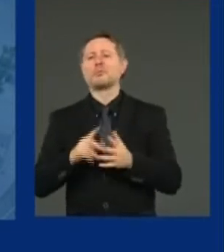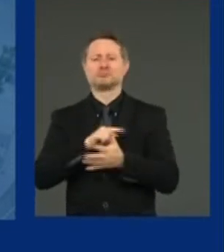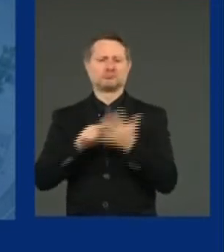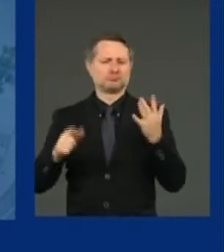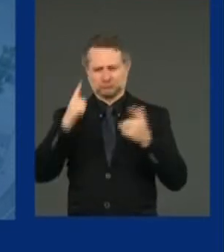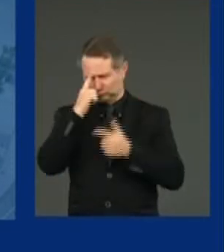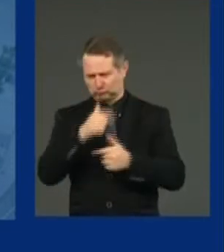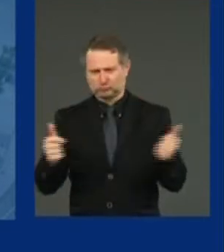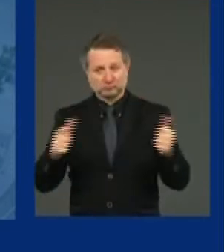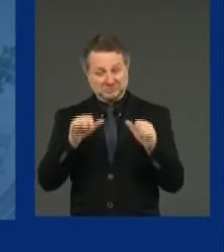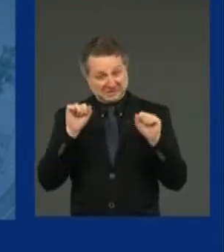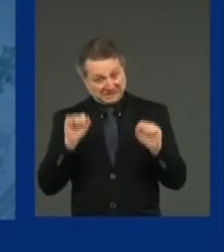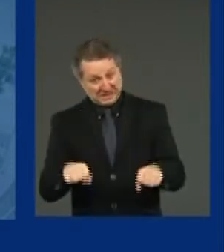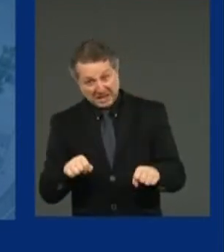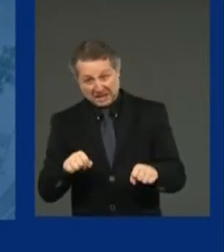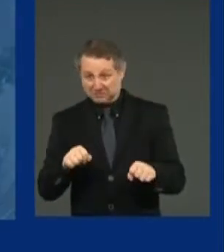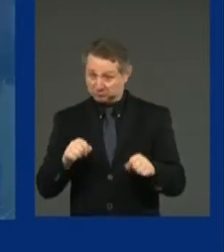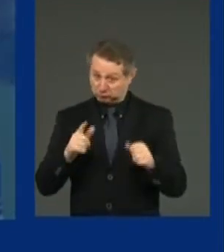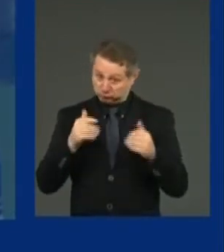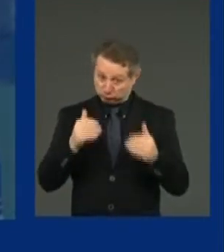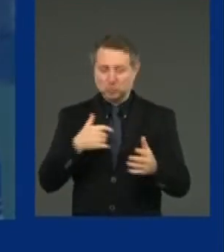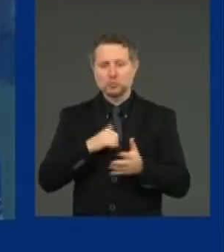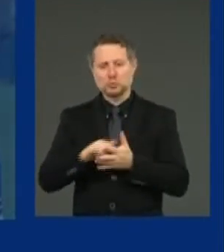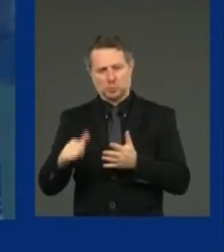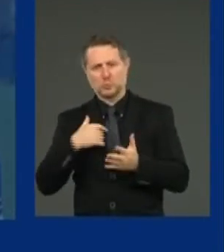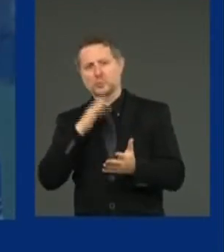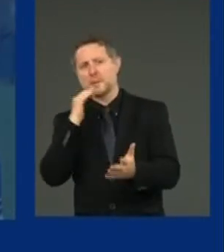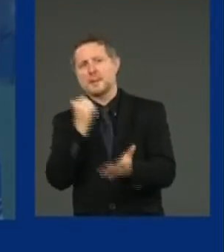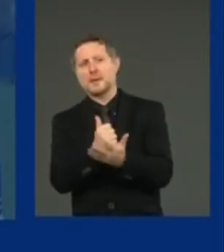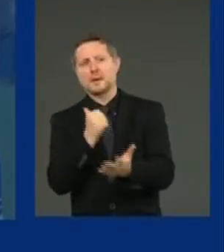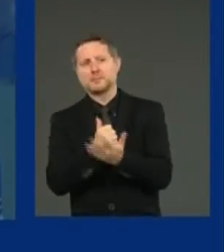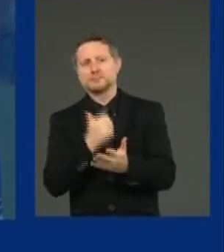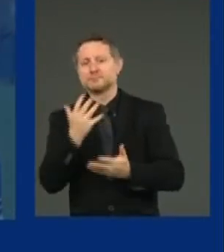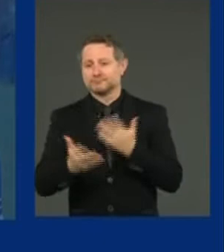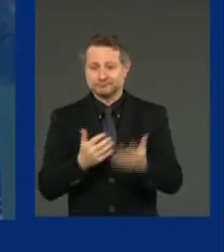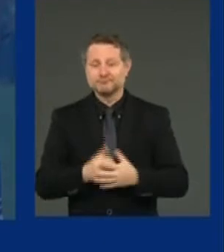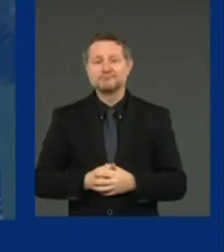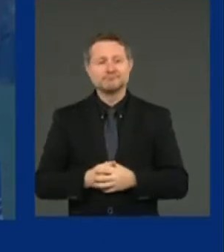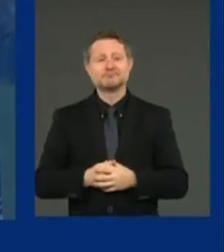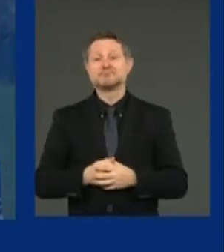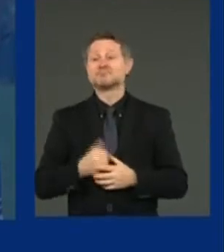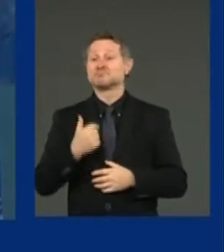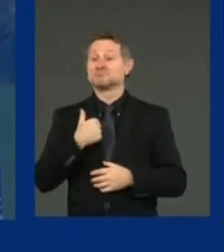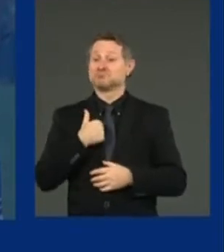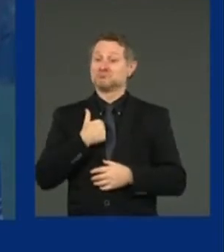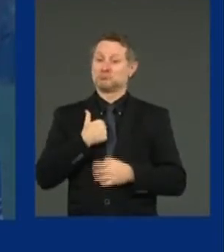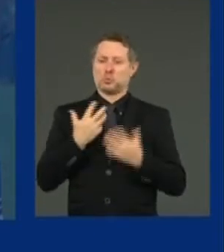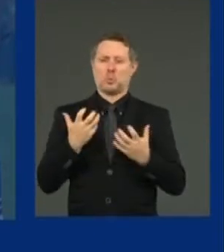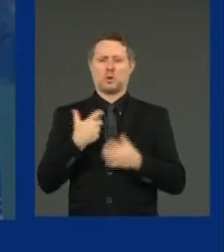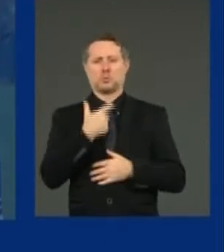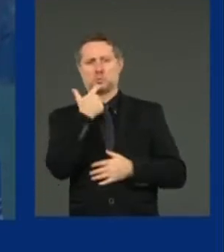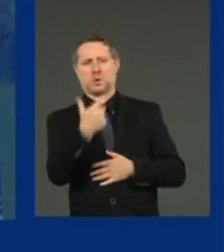HOCKEY, BASKETBALL, BASEBALL, FOOTBALL, WHOEVER, CAN REOPEN, WHERE A READY, WILLING AND ABLE PARTNER.